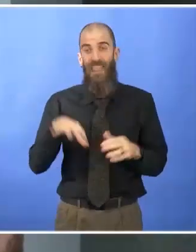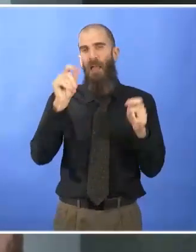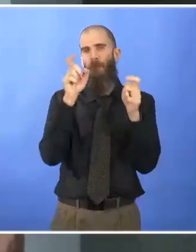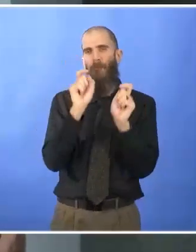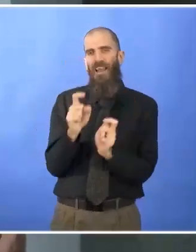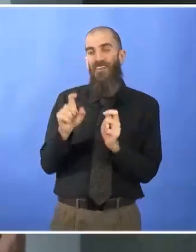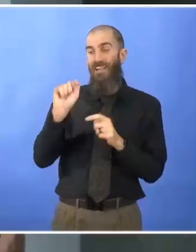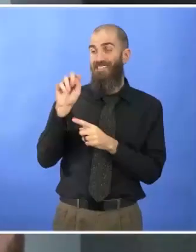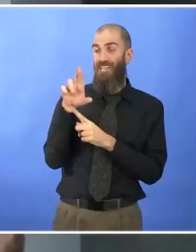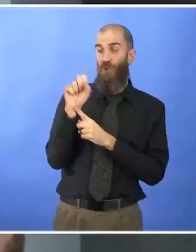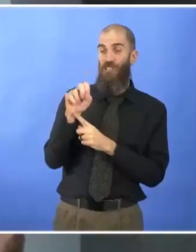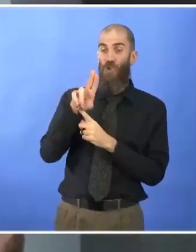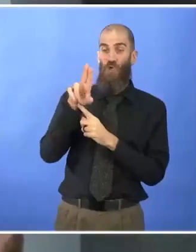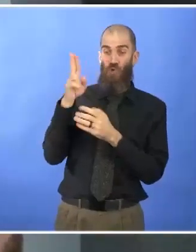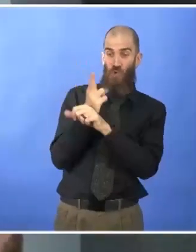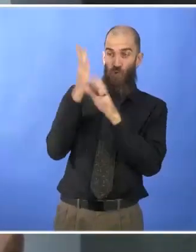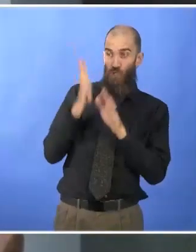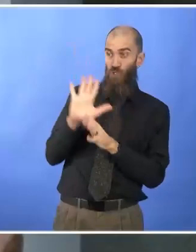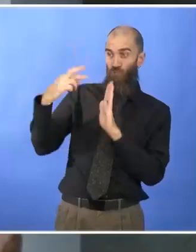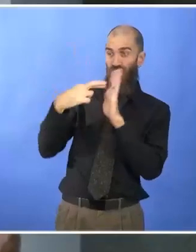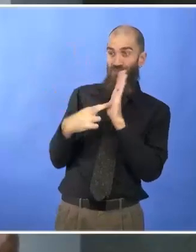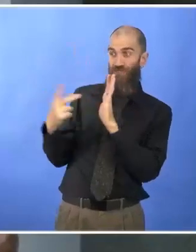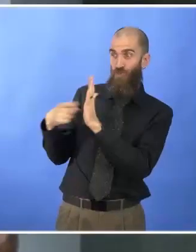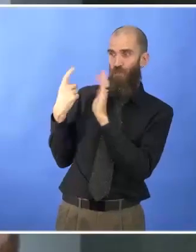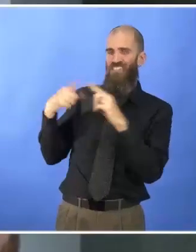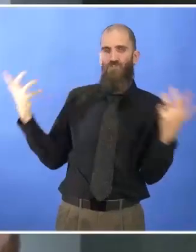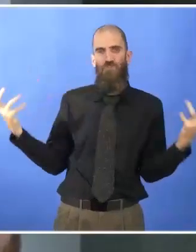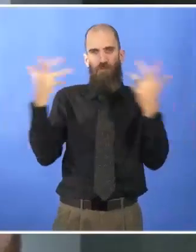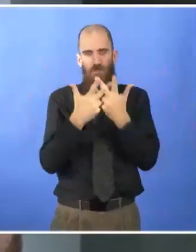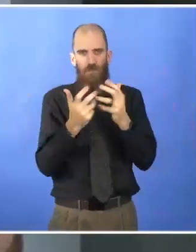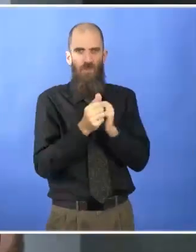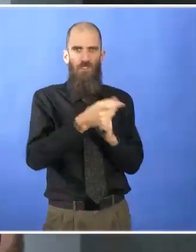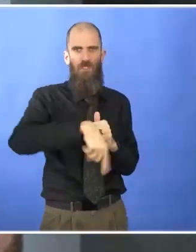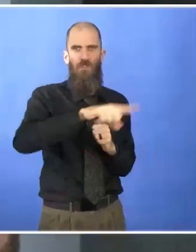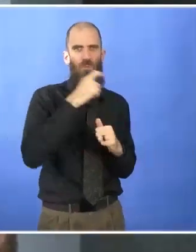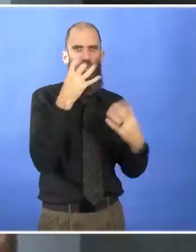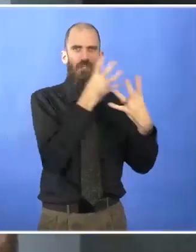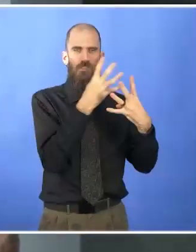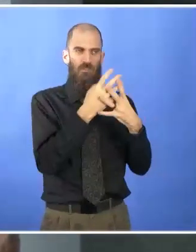ELIGIBLE INCARCERATED PERSONS.